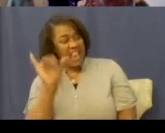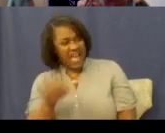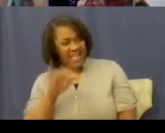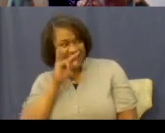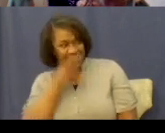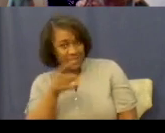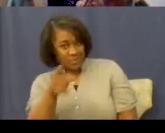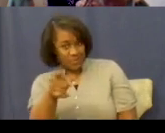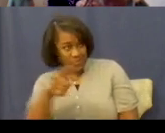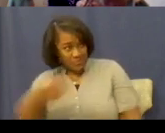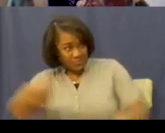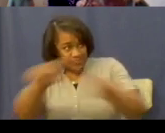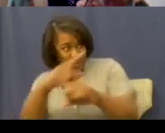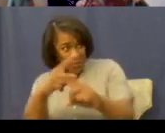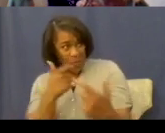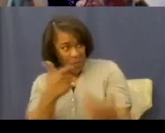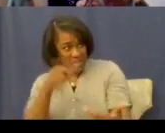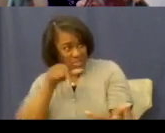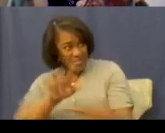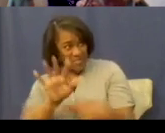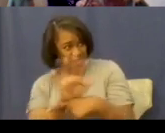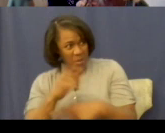when I got all excited about the brain